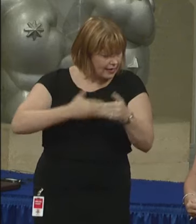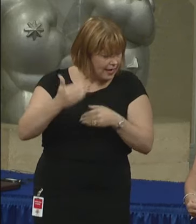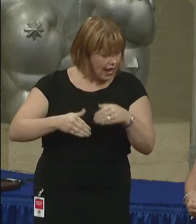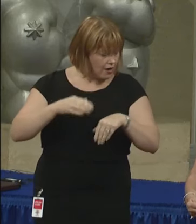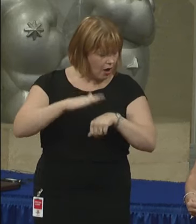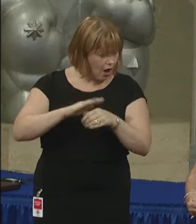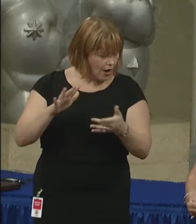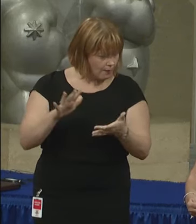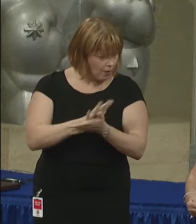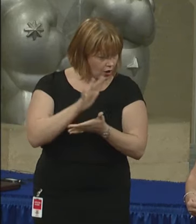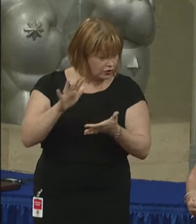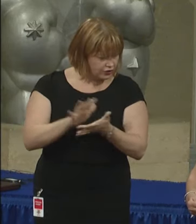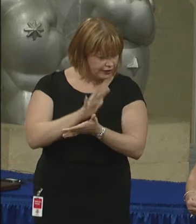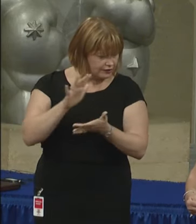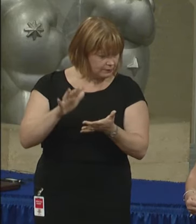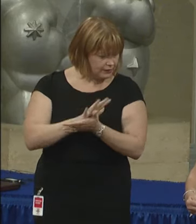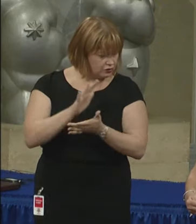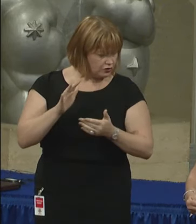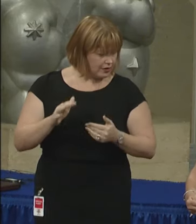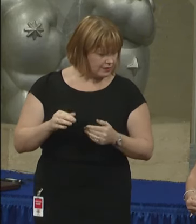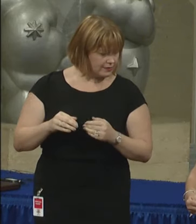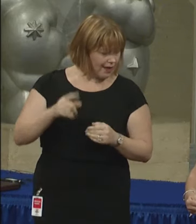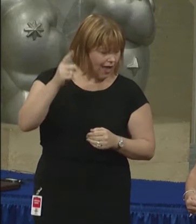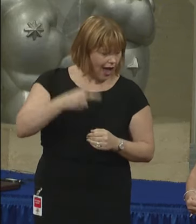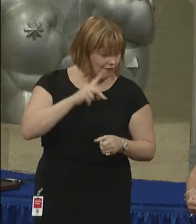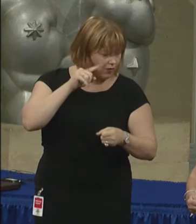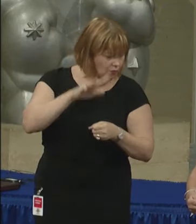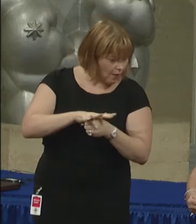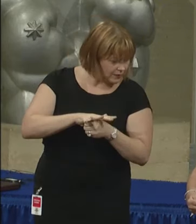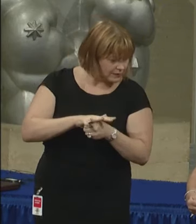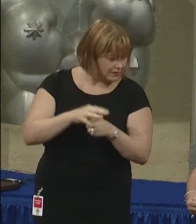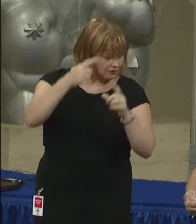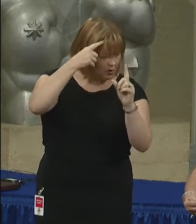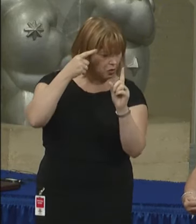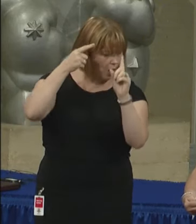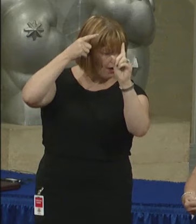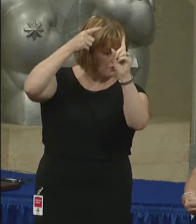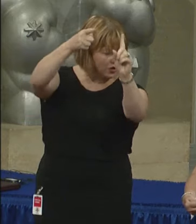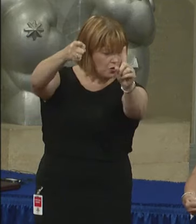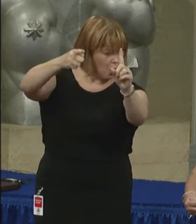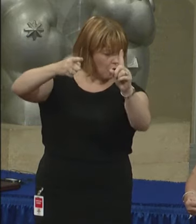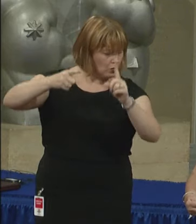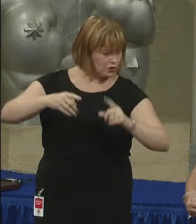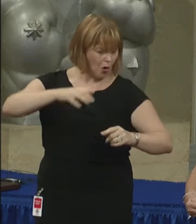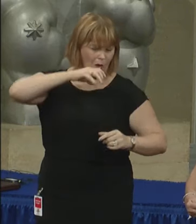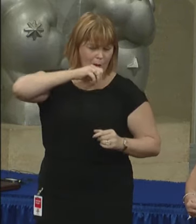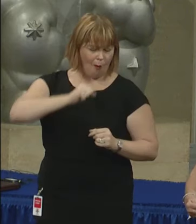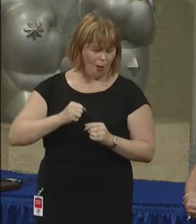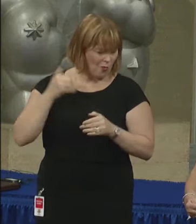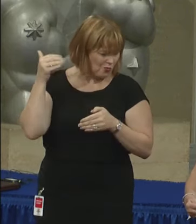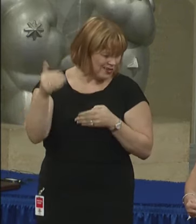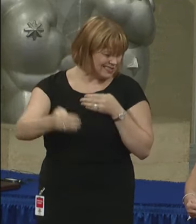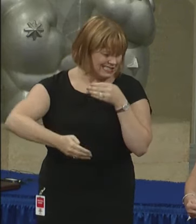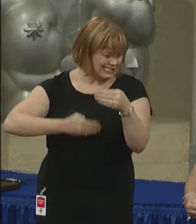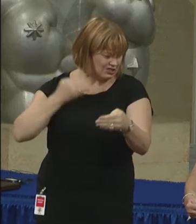EQUAL JUSTICE IS DONE BY YOU AND I,